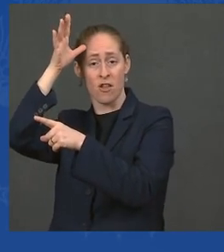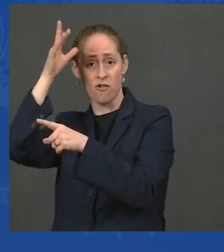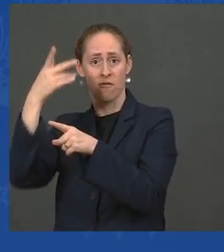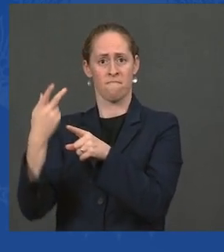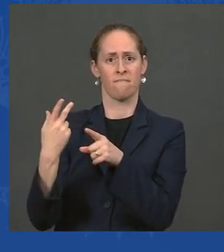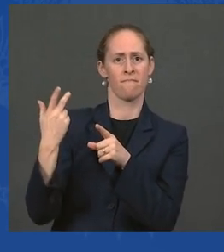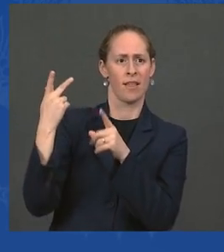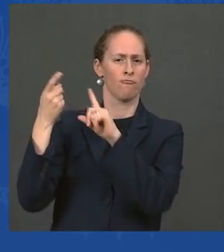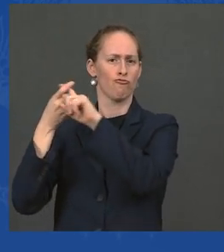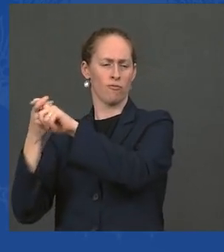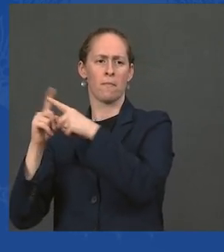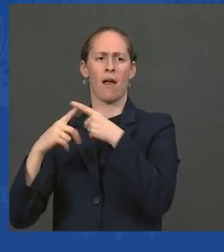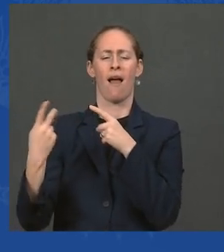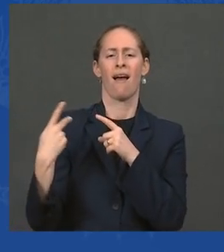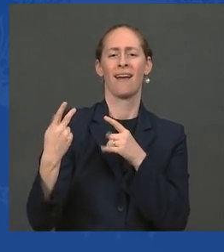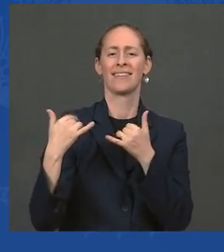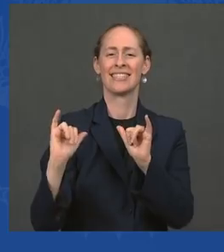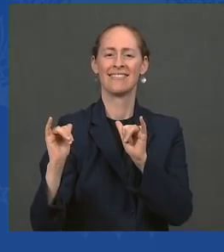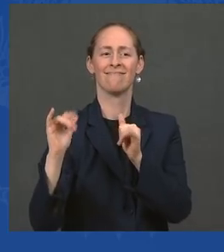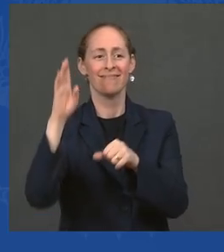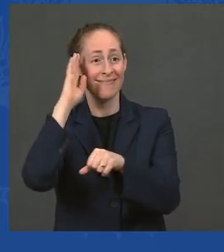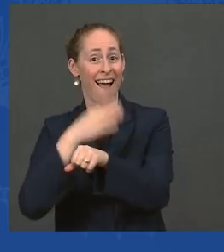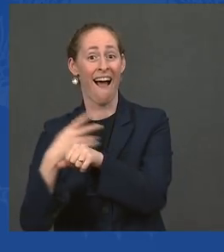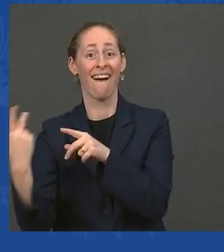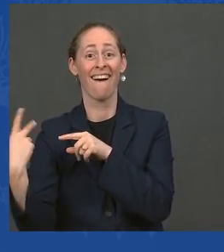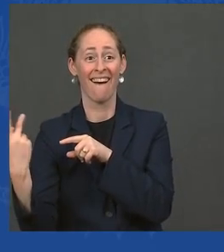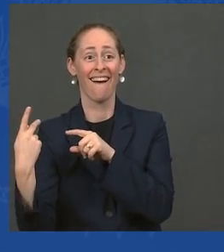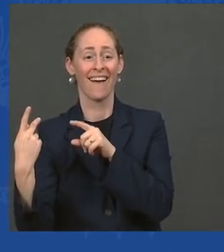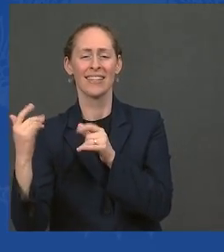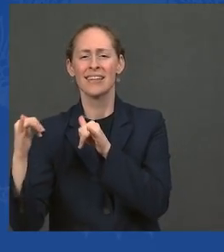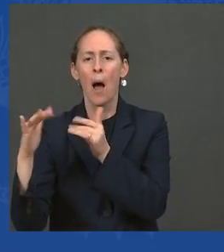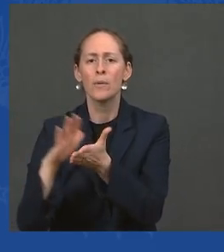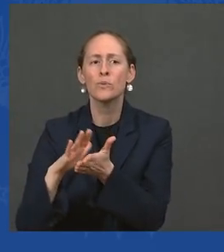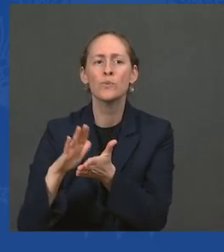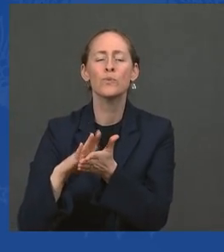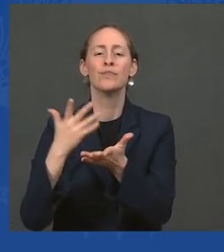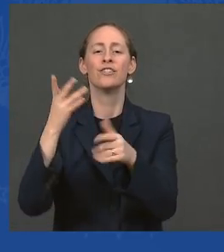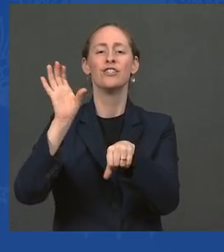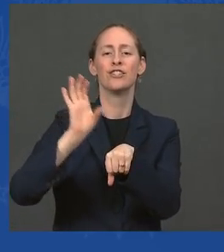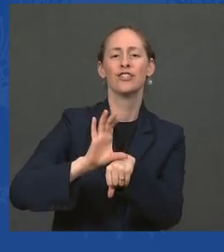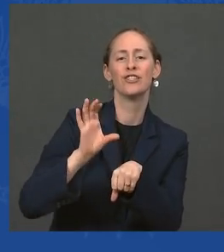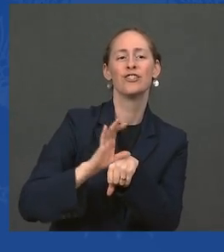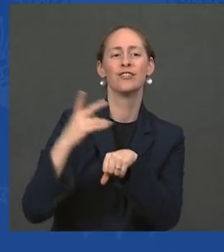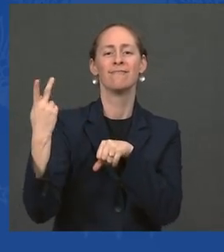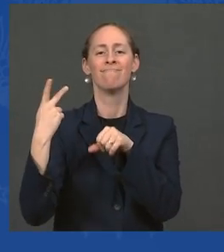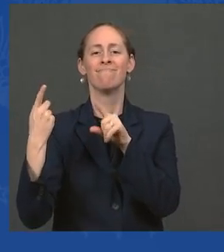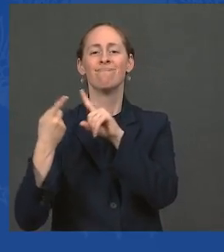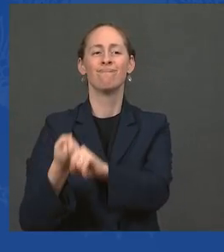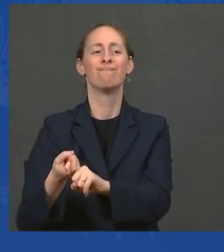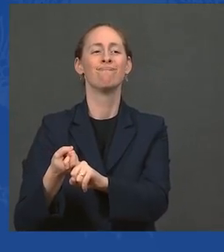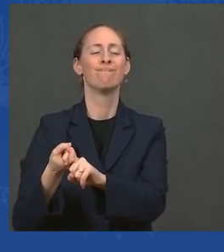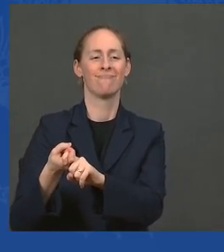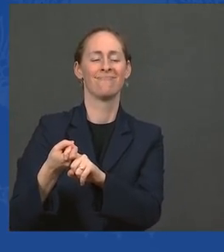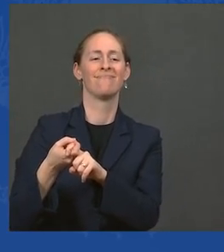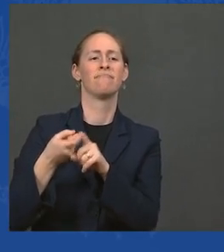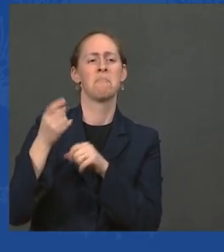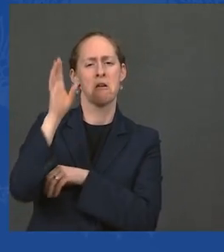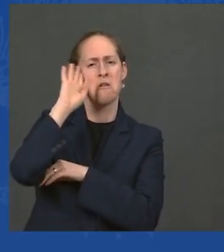We went to the same schools, same parish -- just a few years apart -- give a few, take a few years.